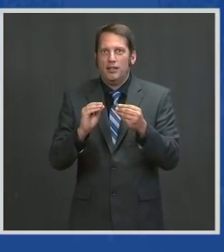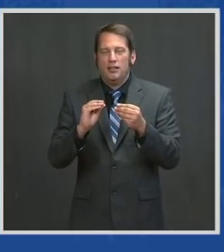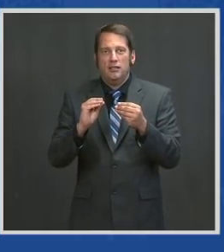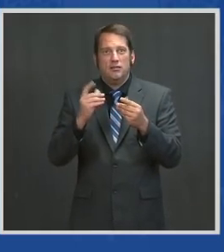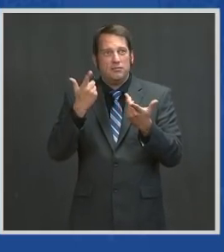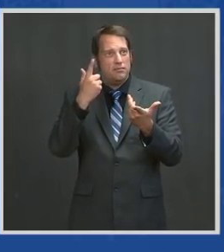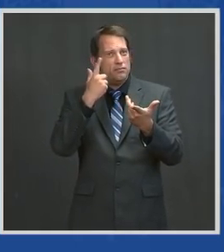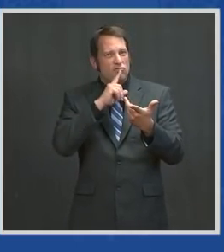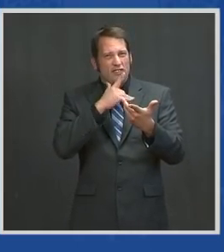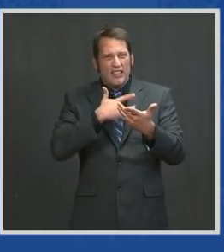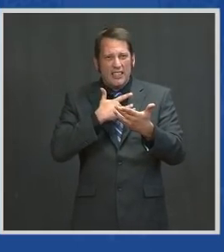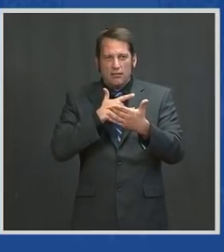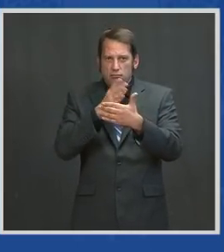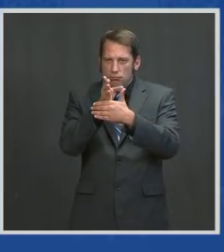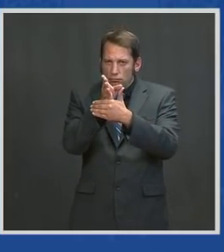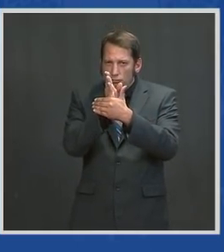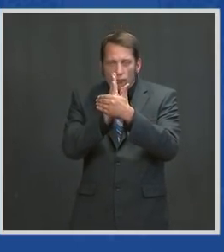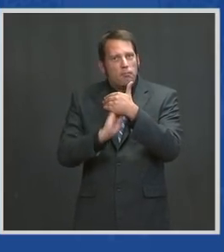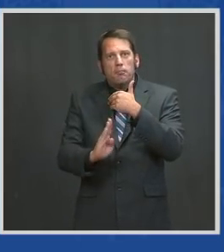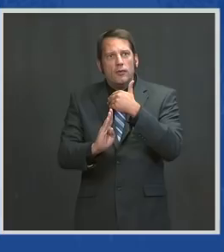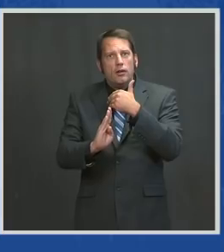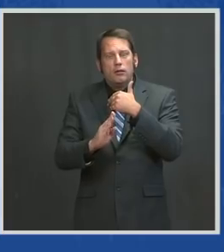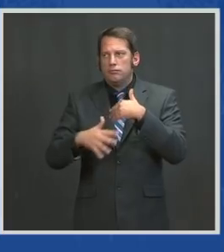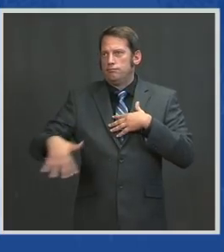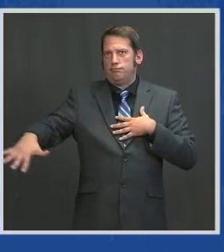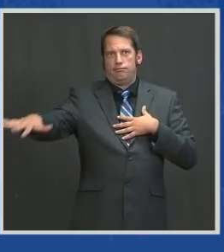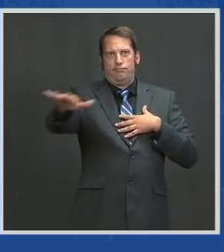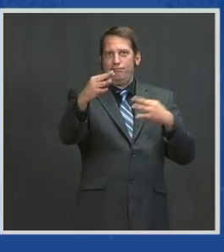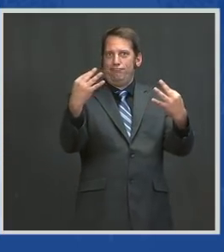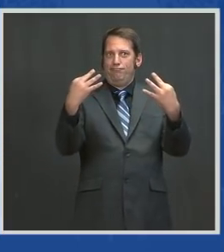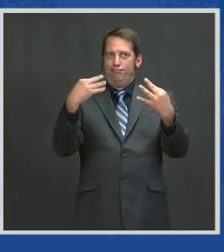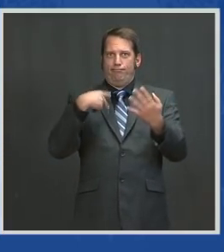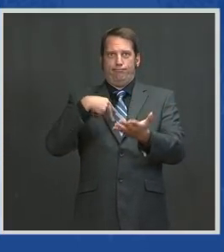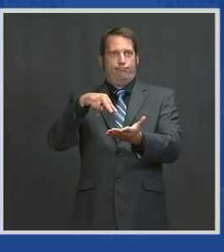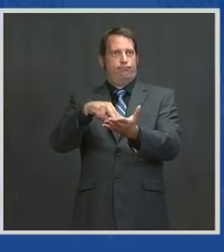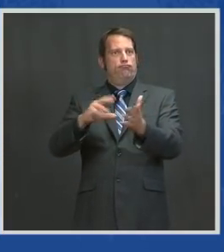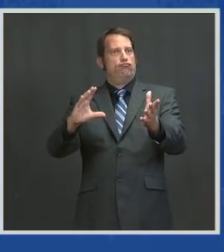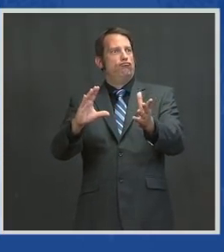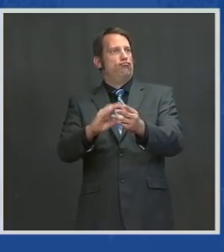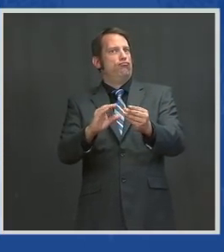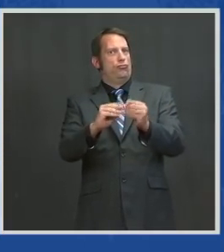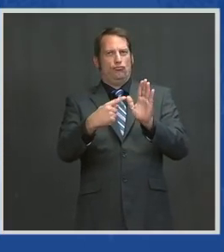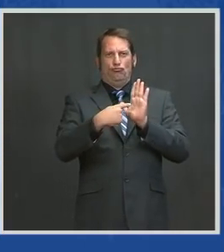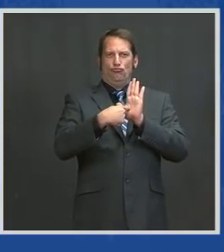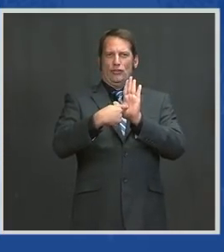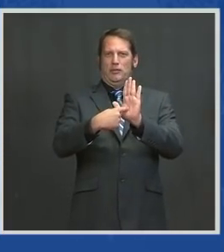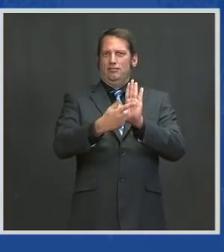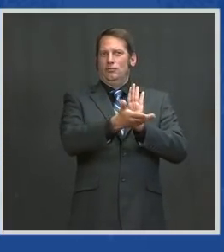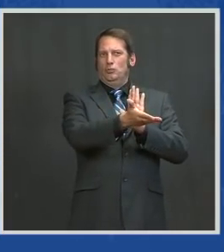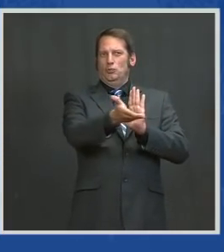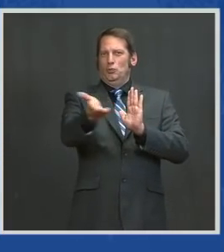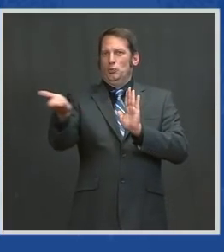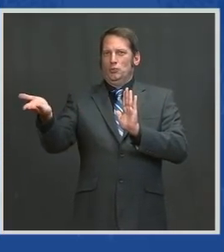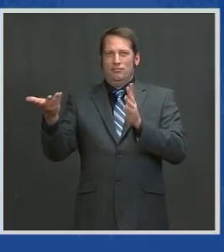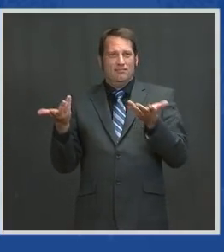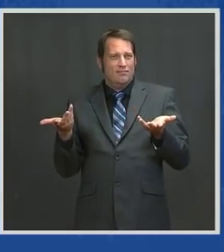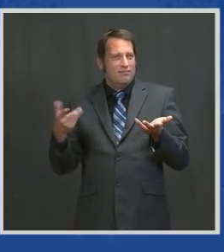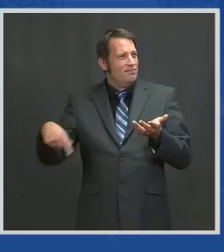before all of you and represent you because you are the best, the brightest our great nation has to offer.